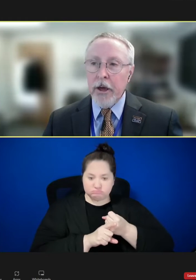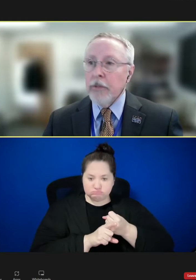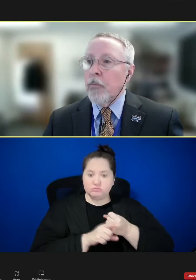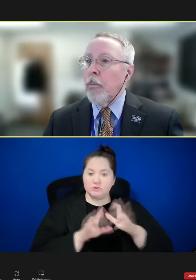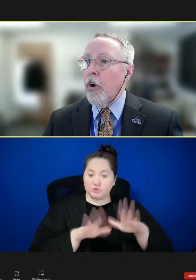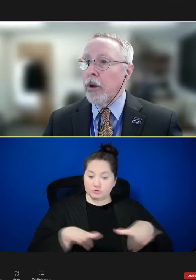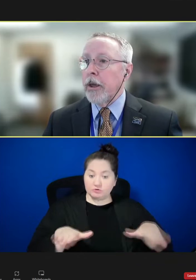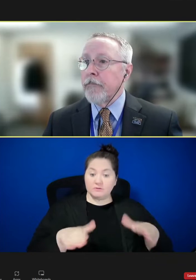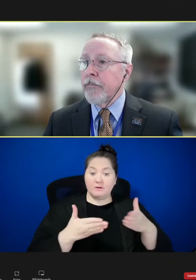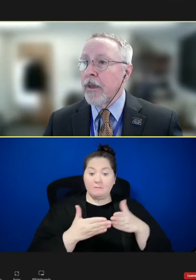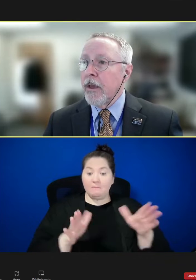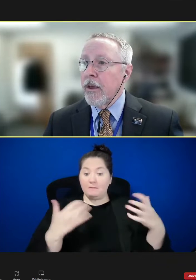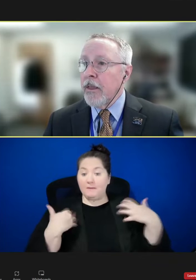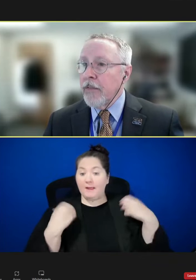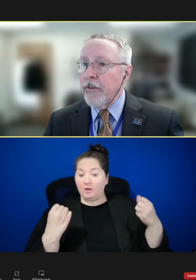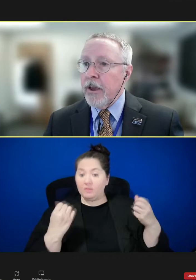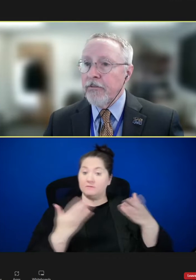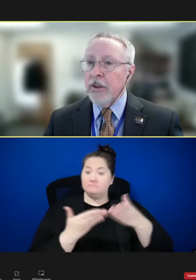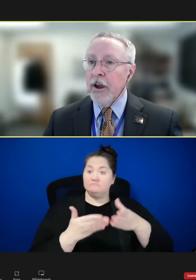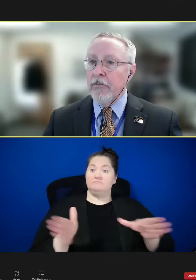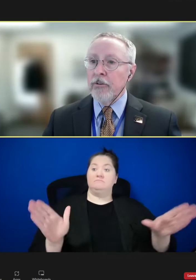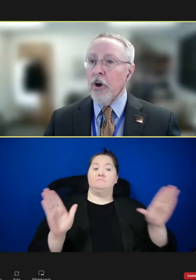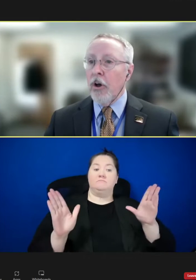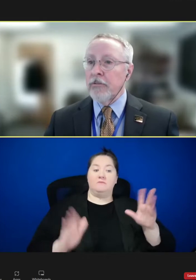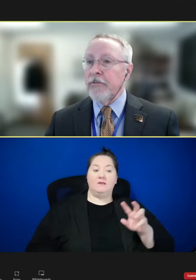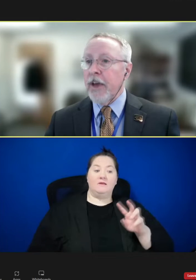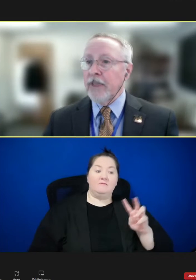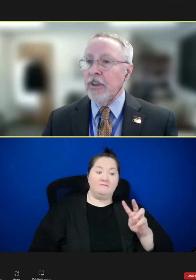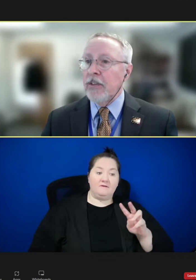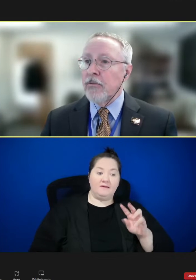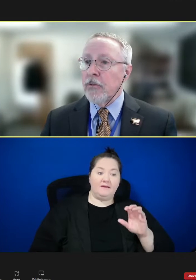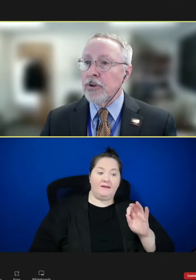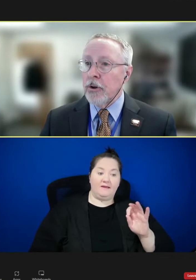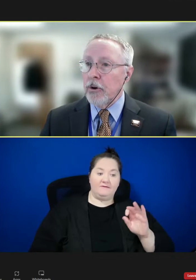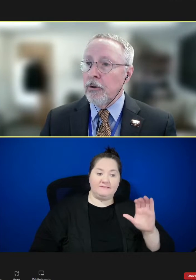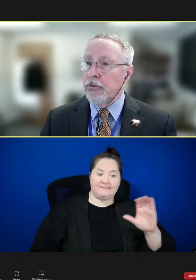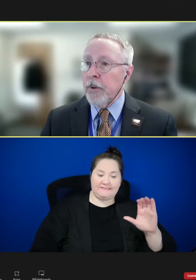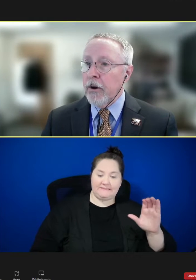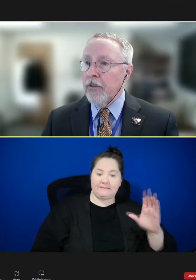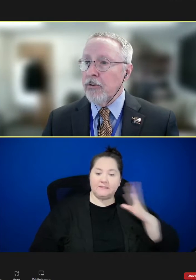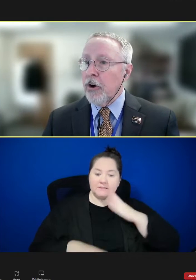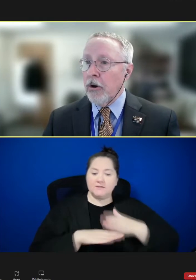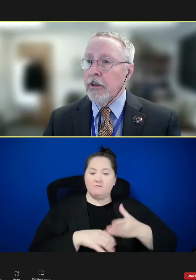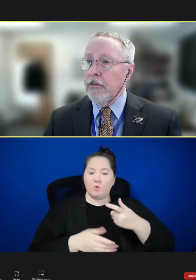health more broadly. The VFC covers the cost of vaccines for children whose parents or guardians